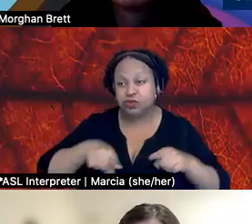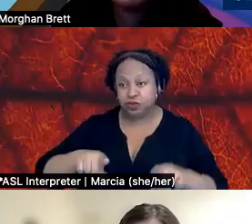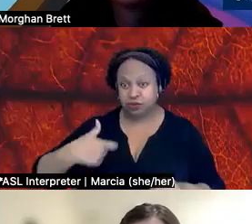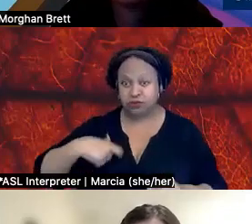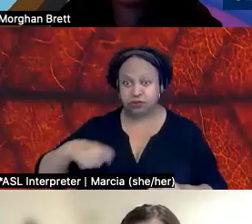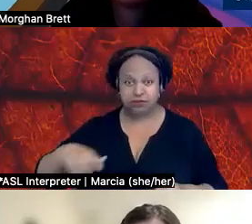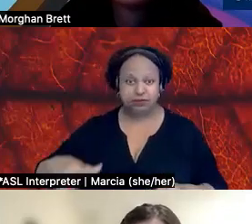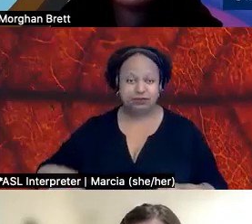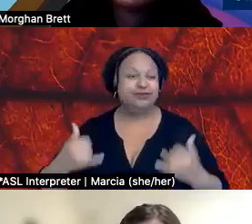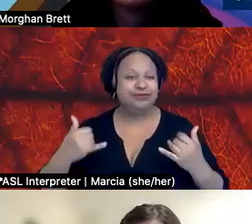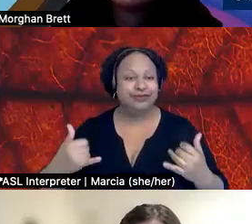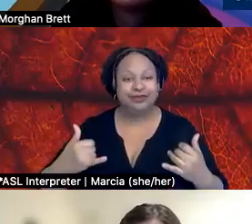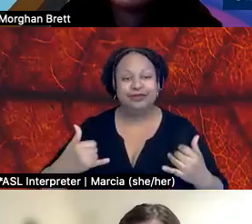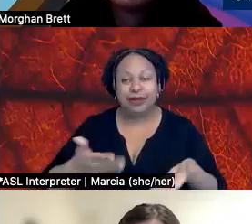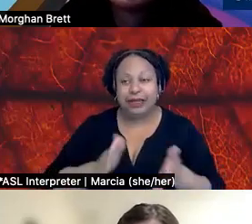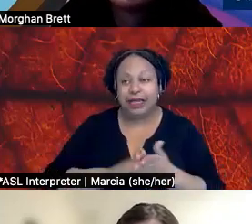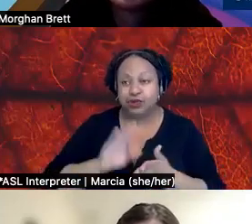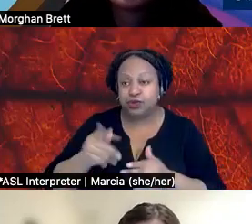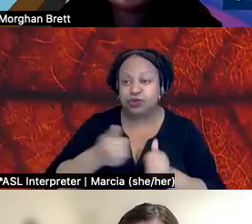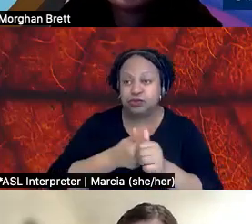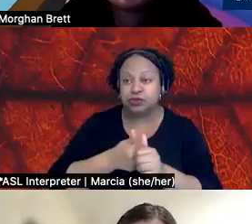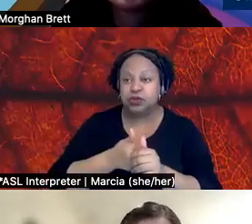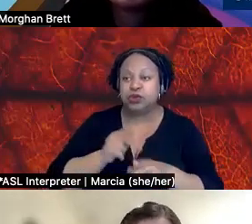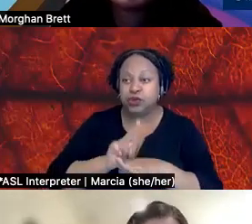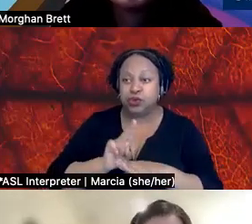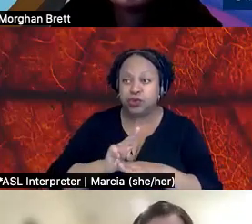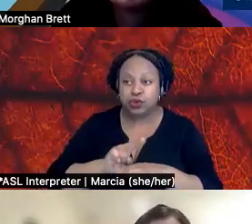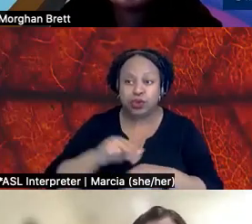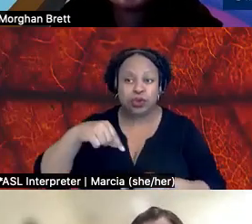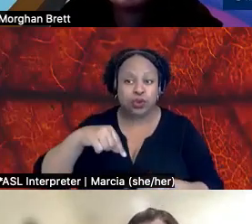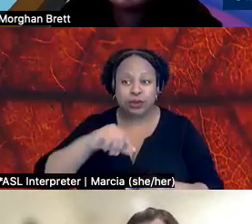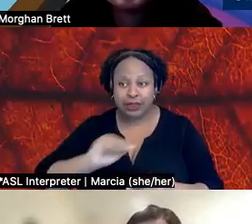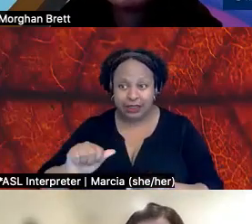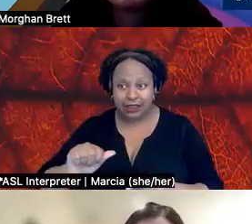Please use the Q&A to submit questions for the presenters or if you have